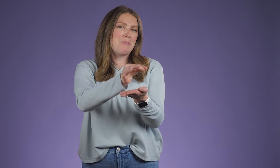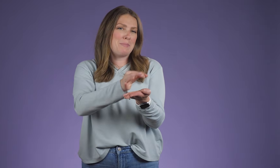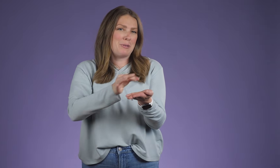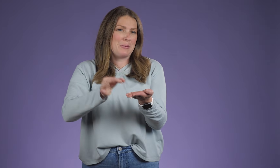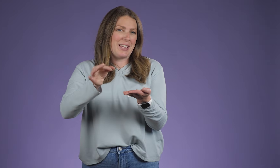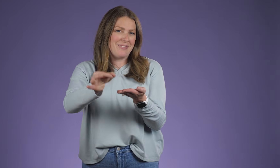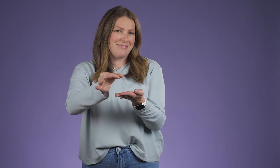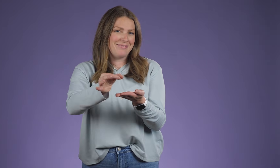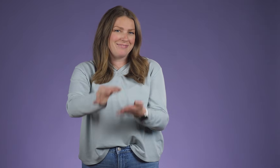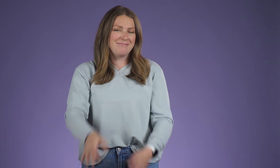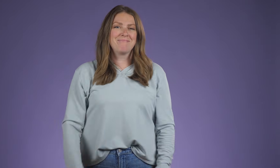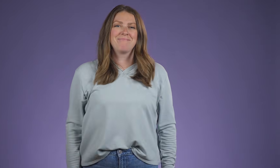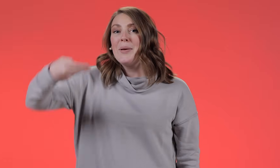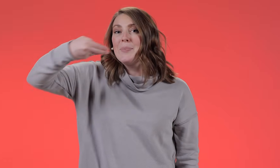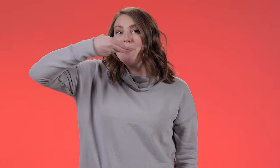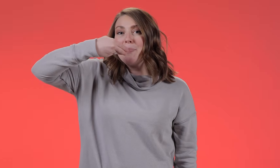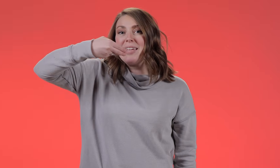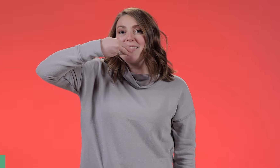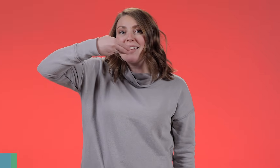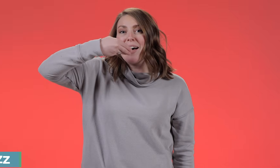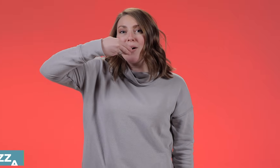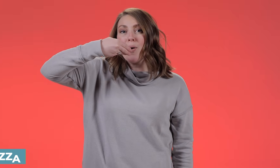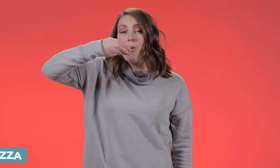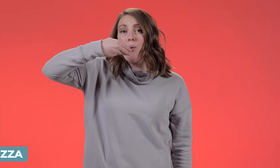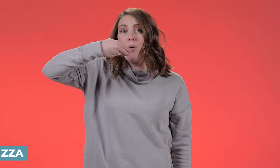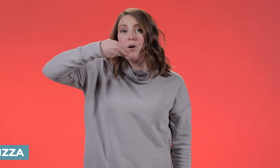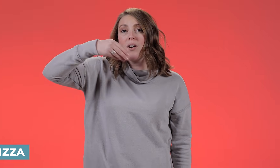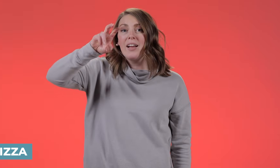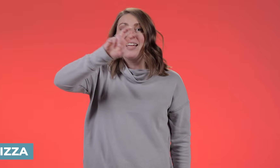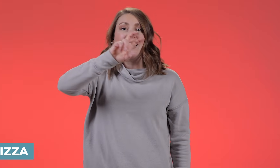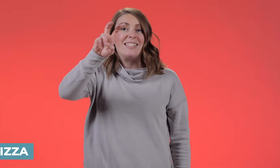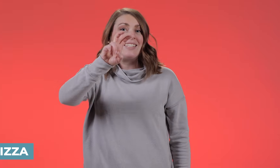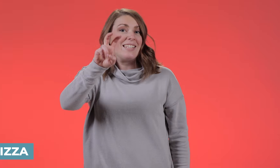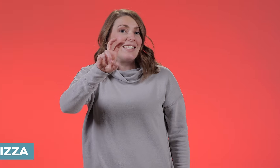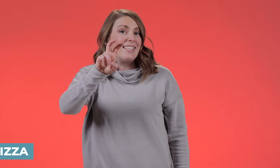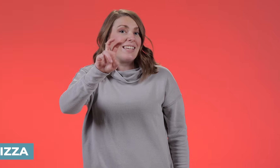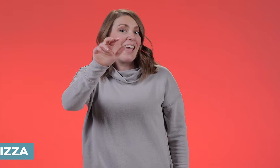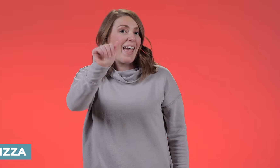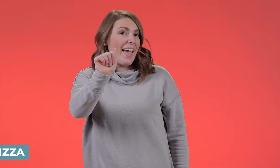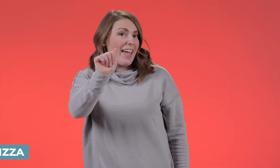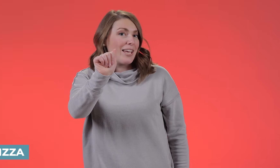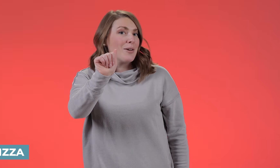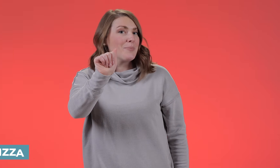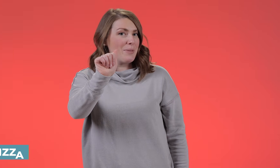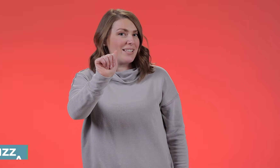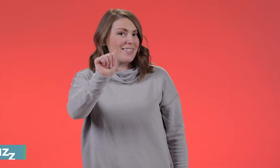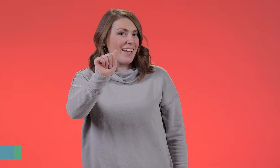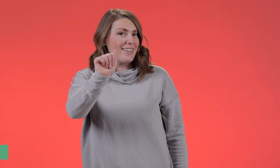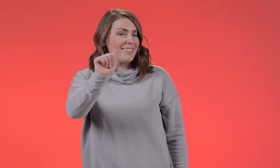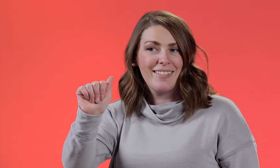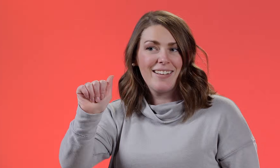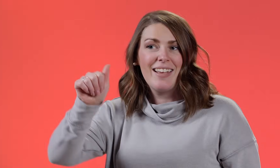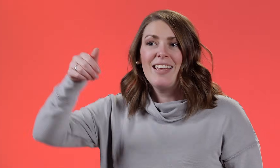Pepperoni. Pizza or Z.Z? A pizza?